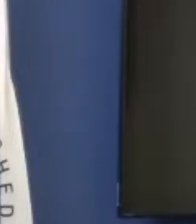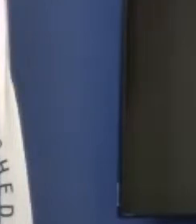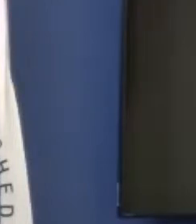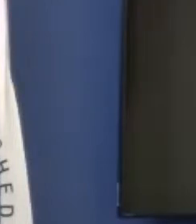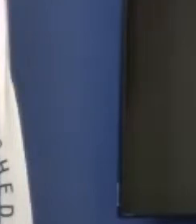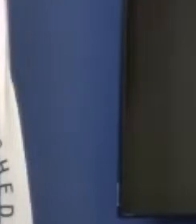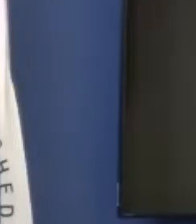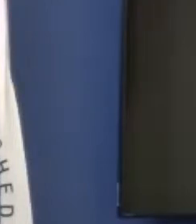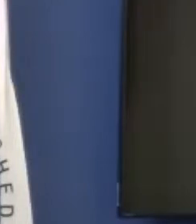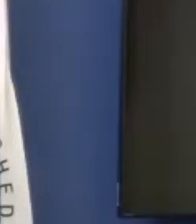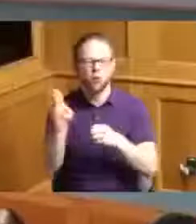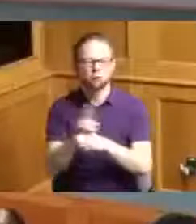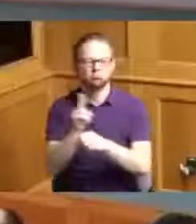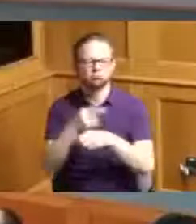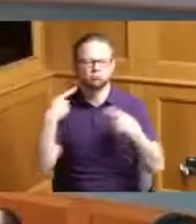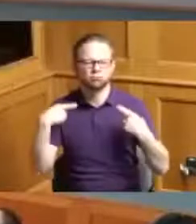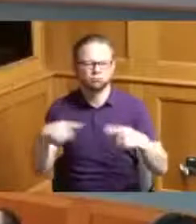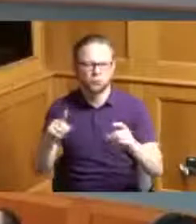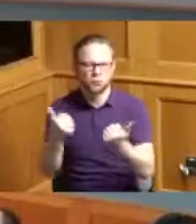I'll make you that problem okay thank you